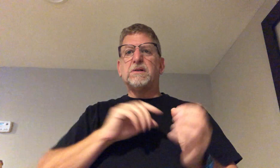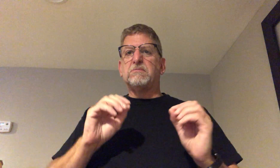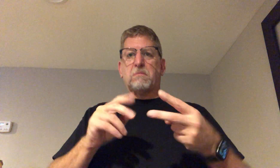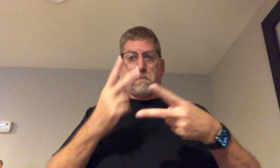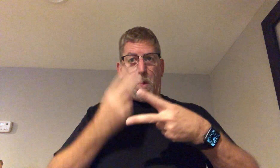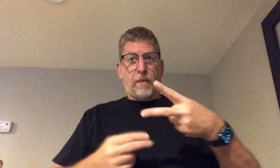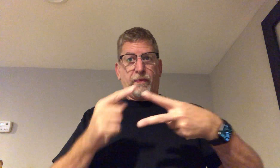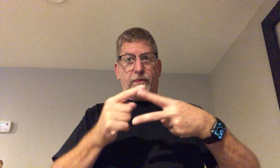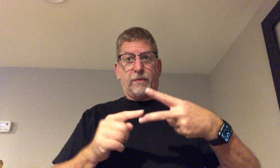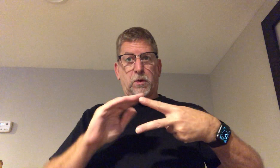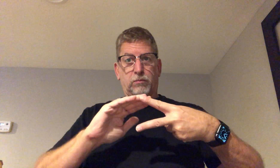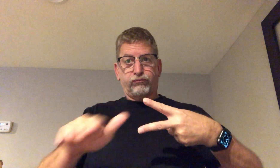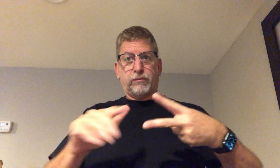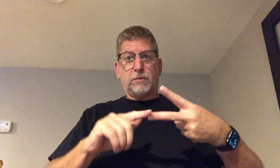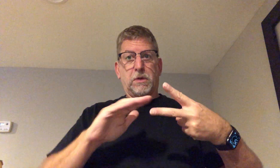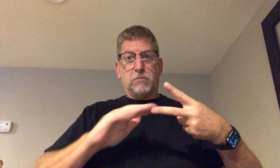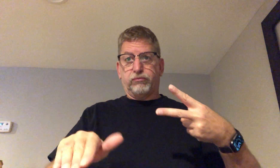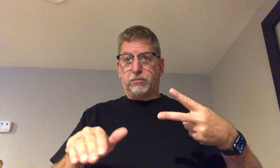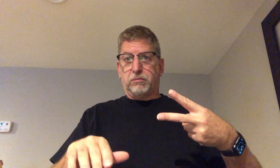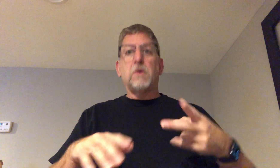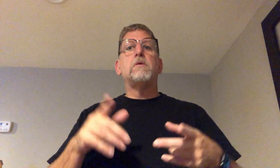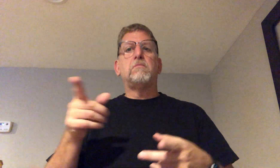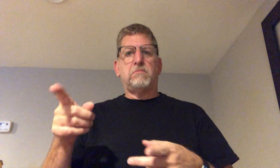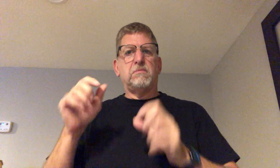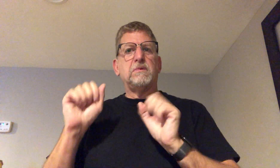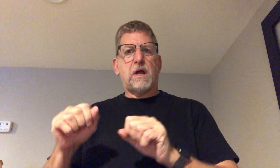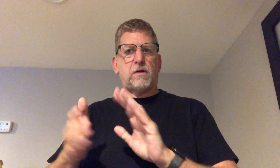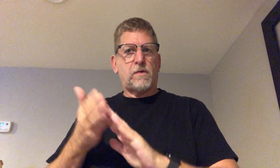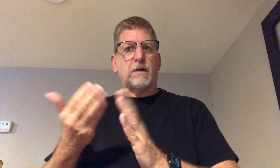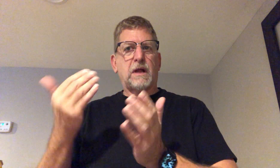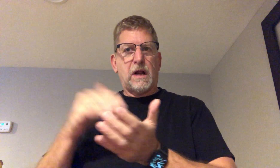the president is not guilty on both charges, the president will remain the president